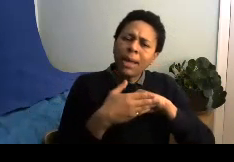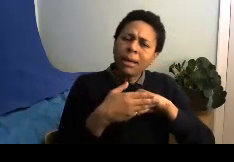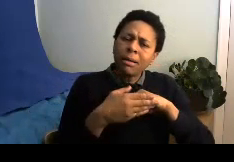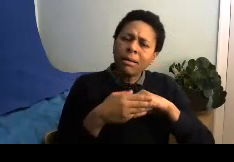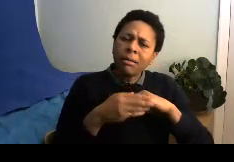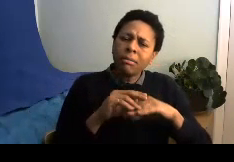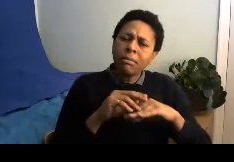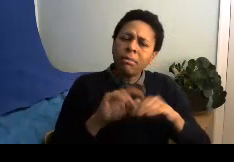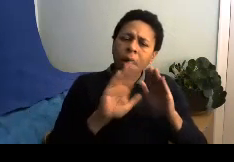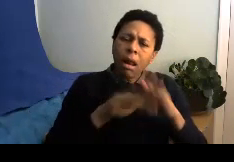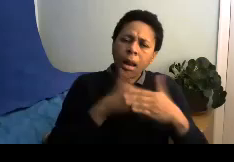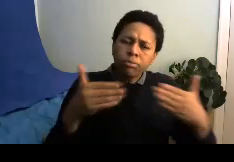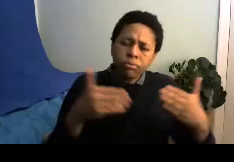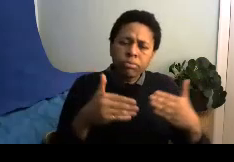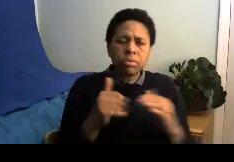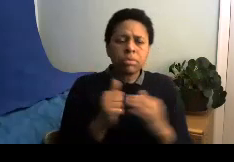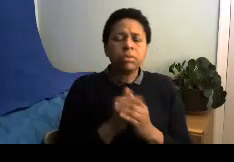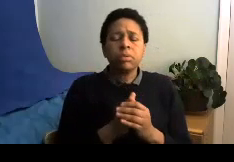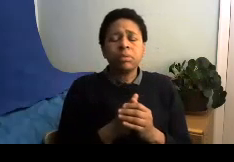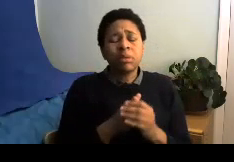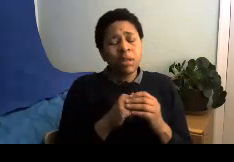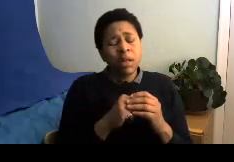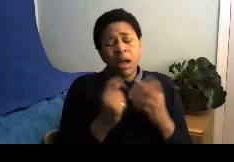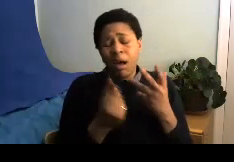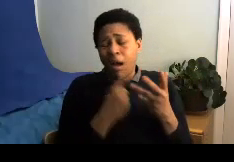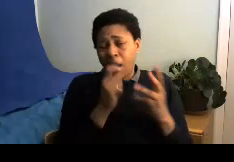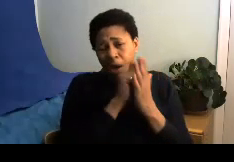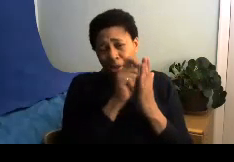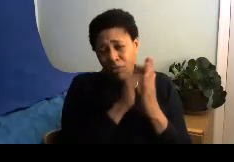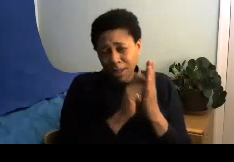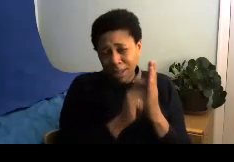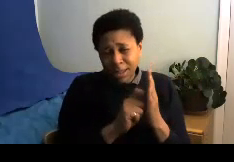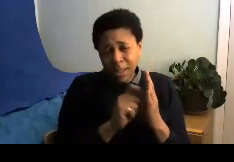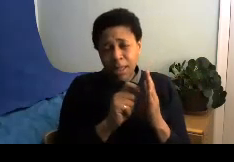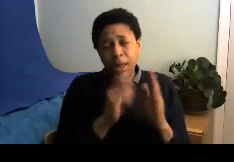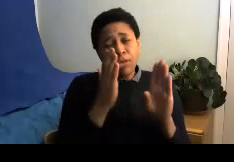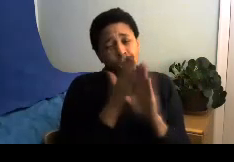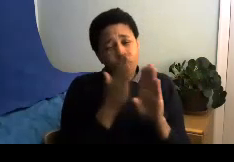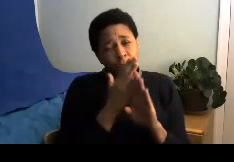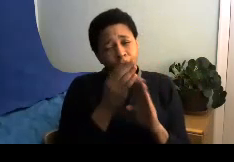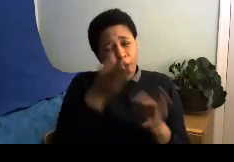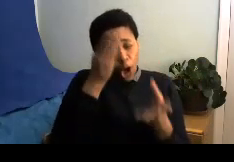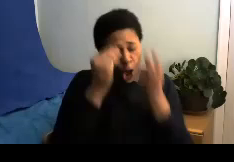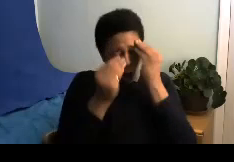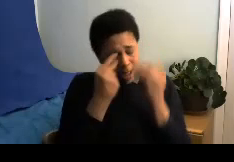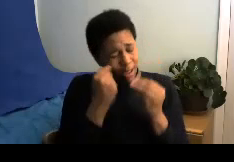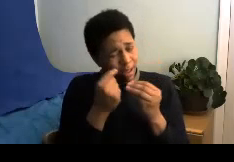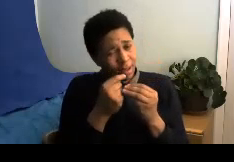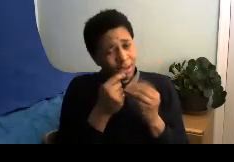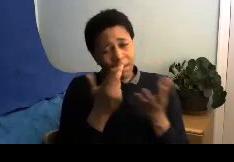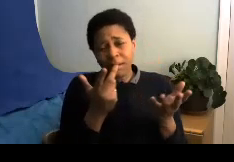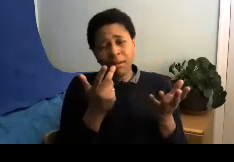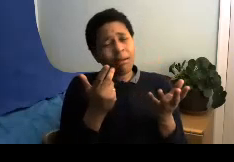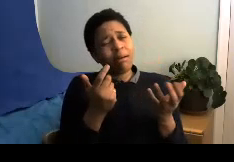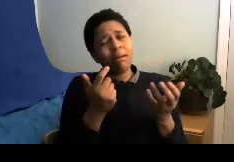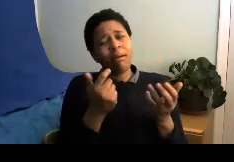Okechukwu Nzelu, uhm, his novel The Private Joys Of Nnenna Maloney is just out in paperback, um, love that, love